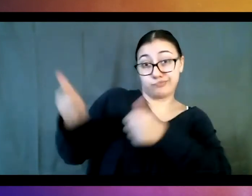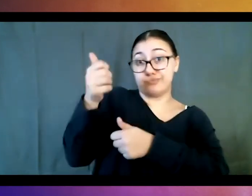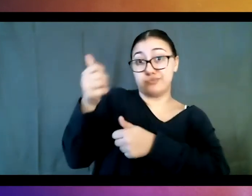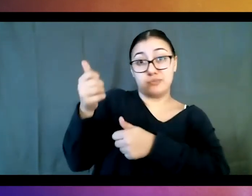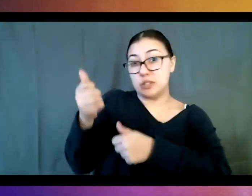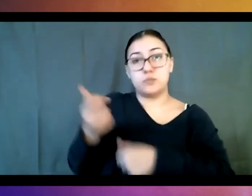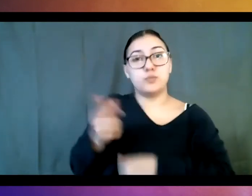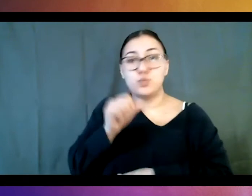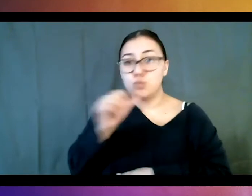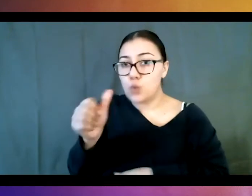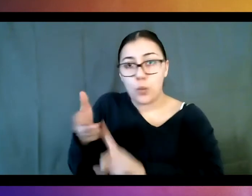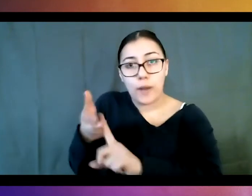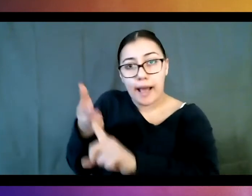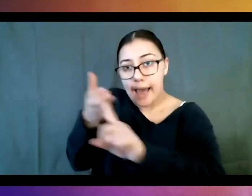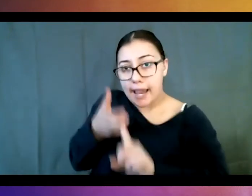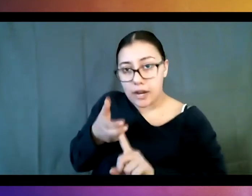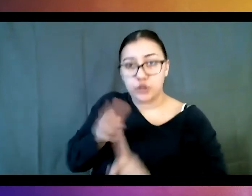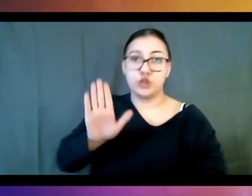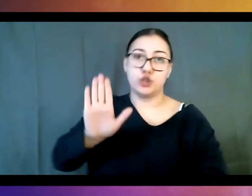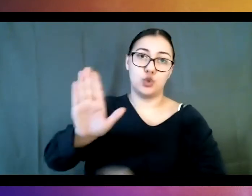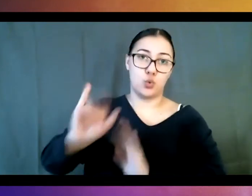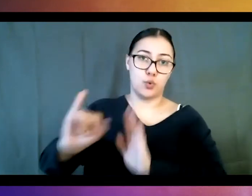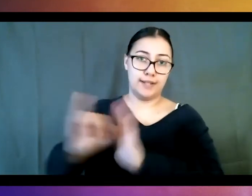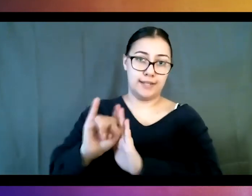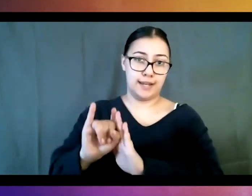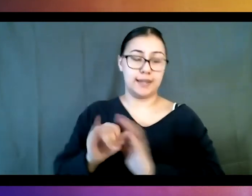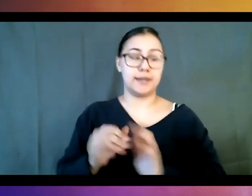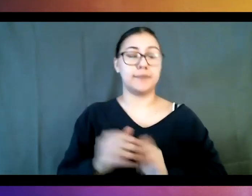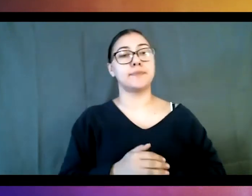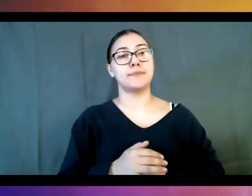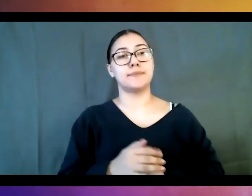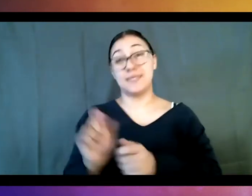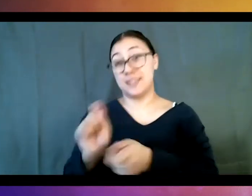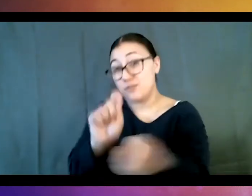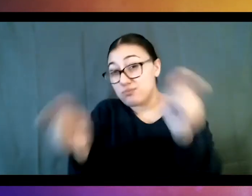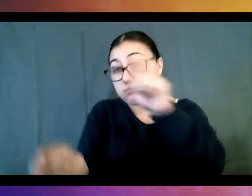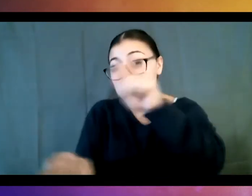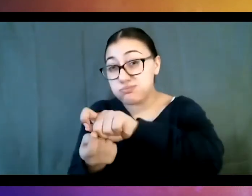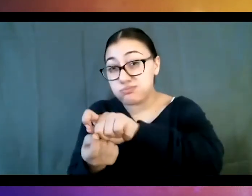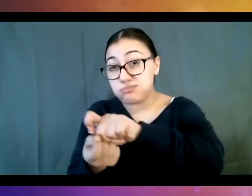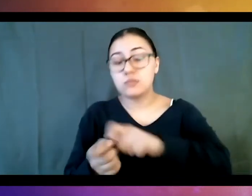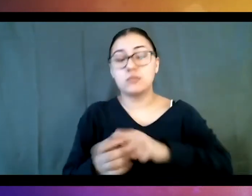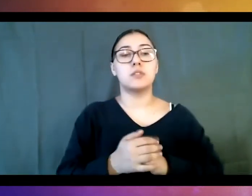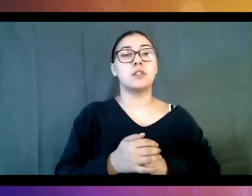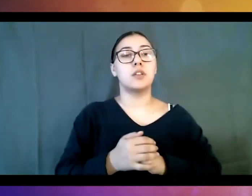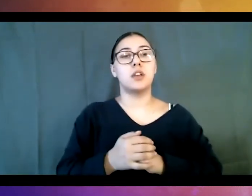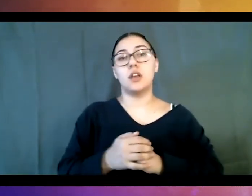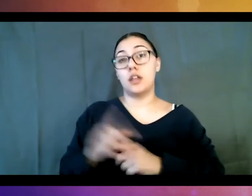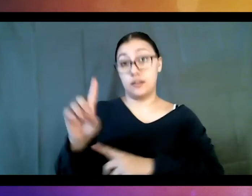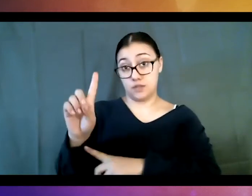retaliation, disability, failure to accommodate,